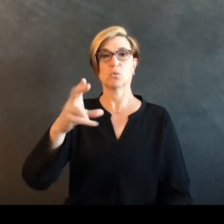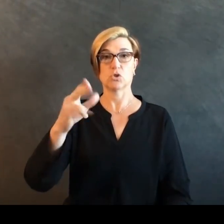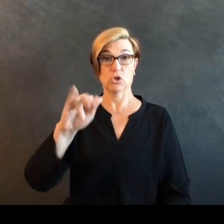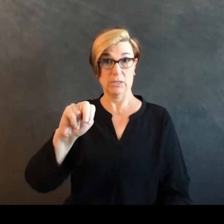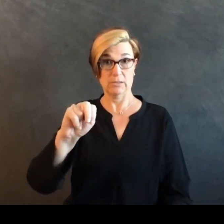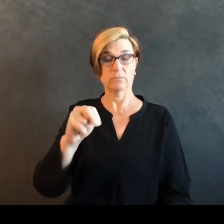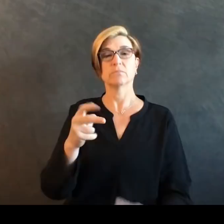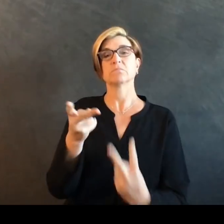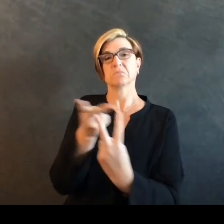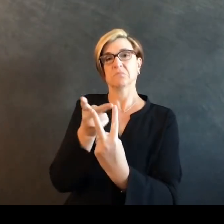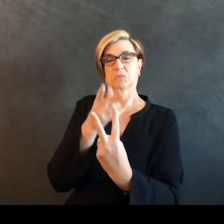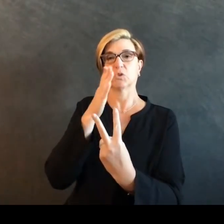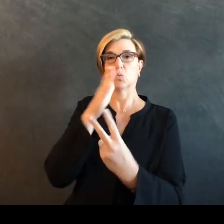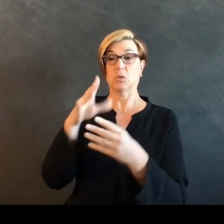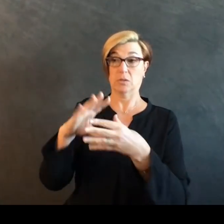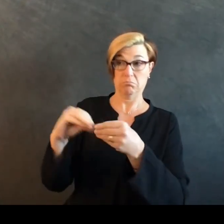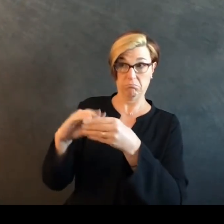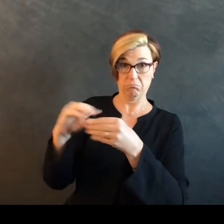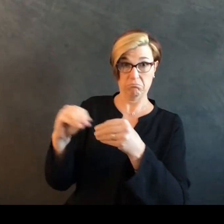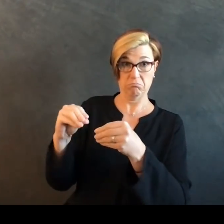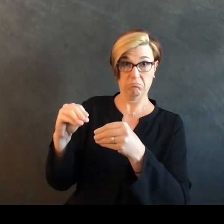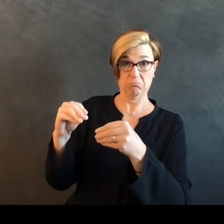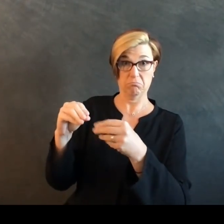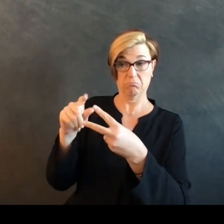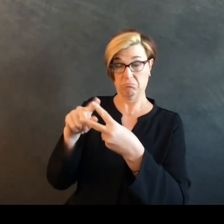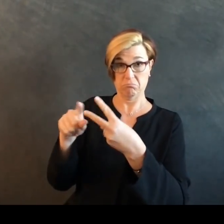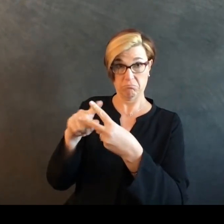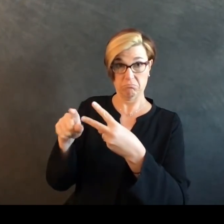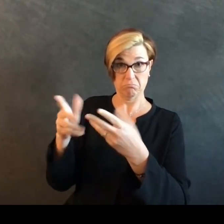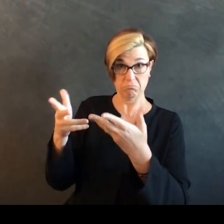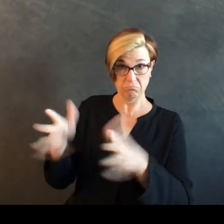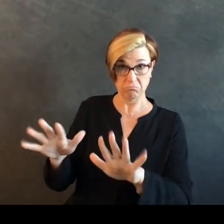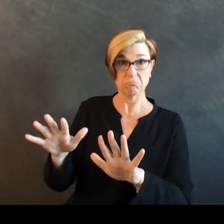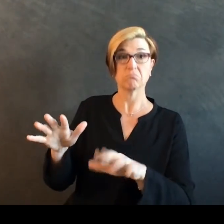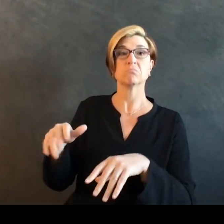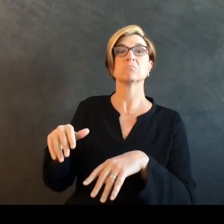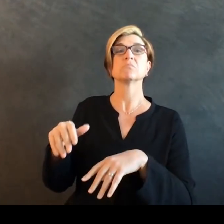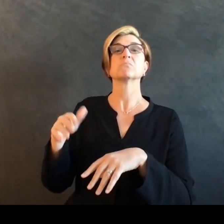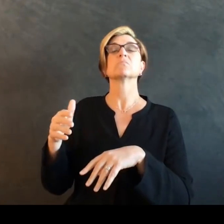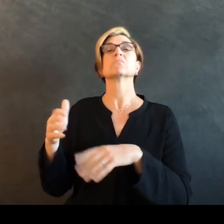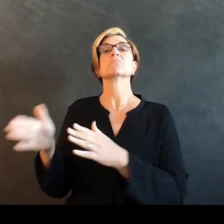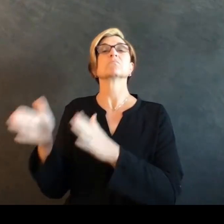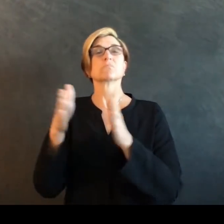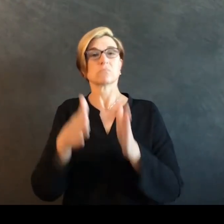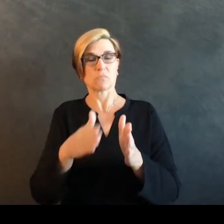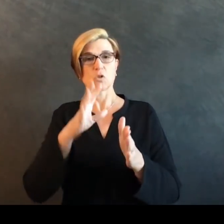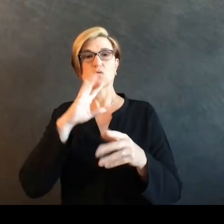then we'll get on to the attack of the virus itself and please if I might Steve